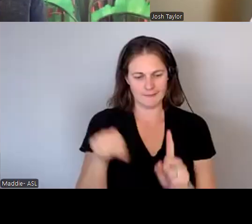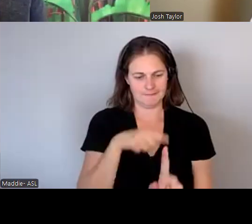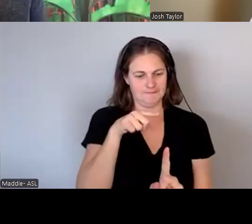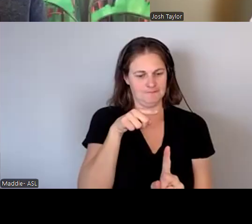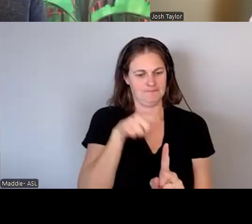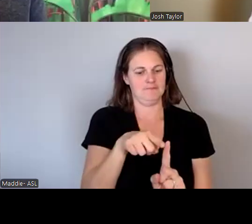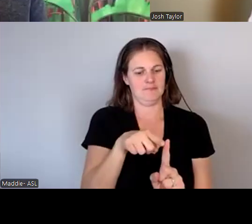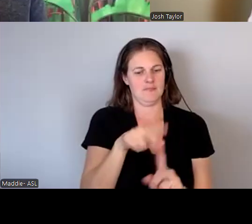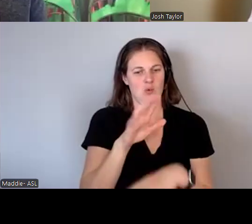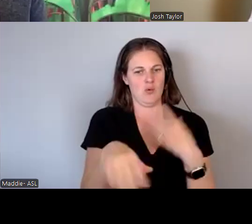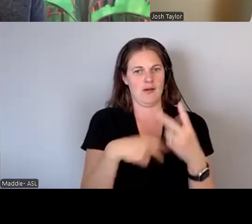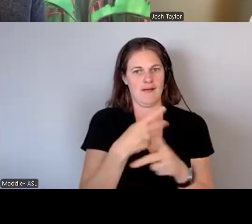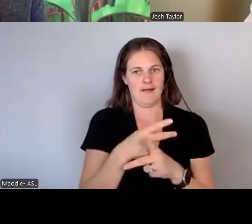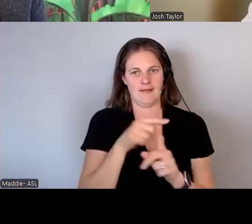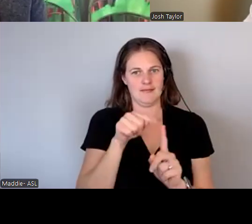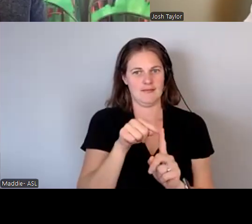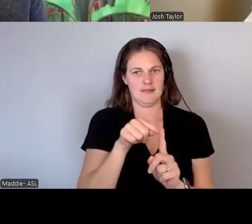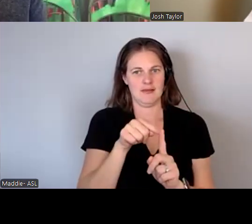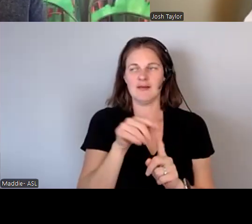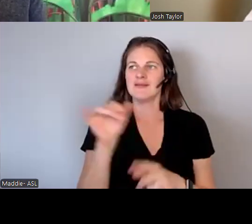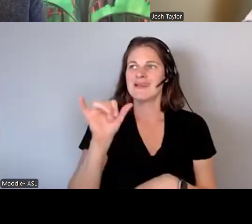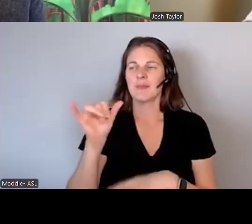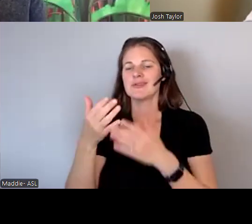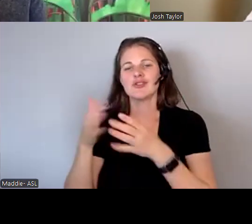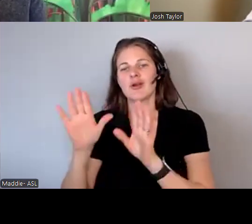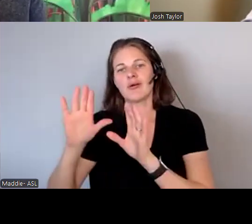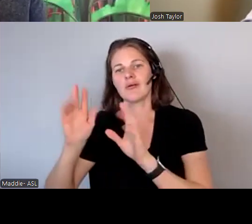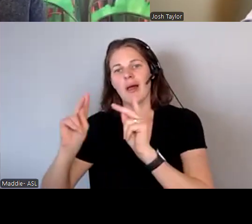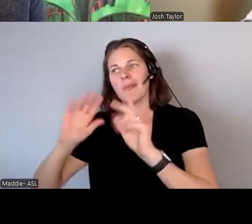just like the general, population, all areas, you know,